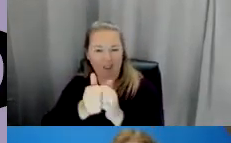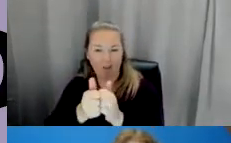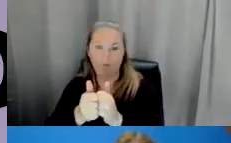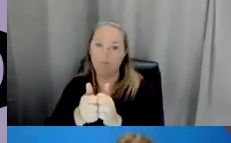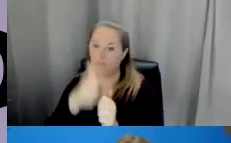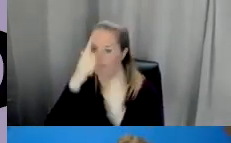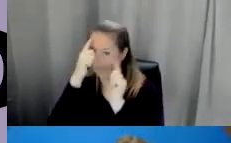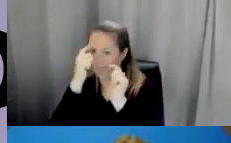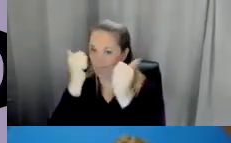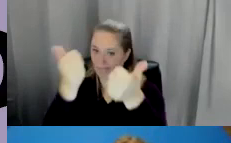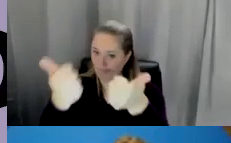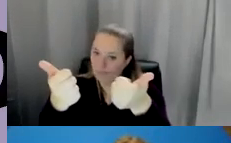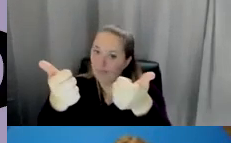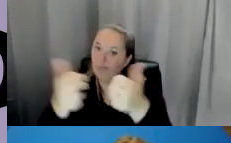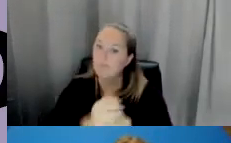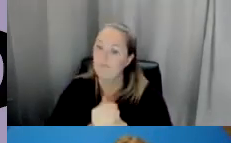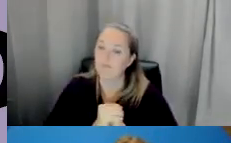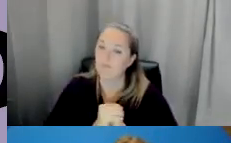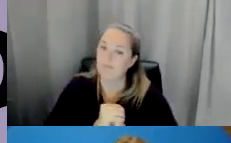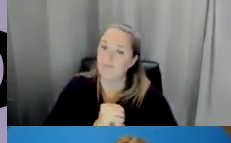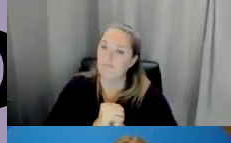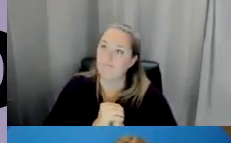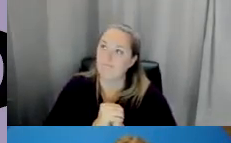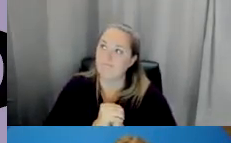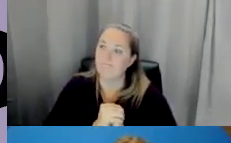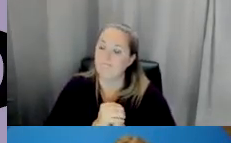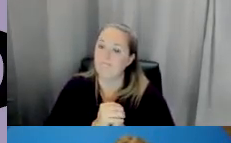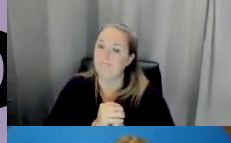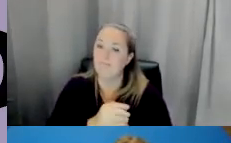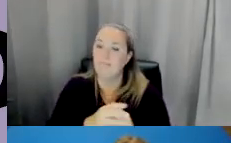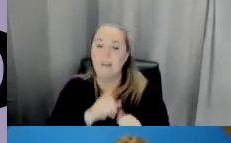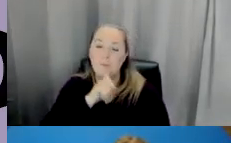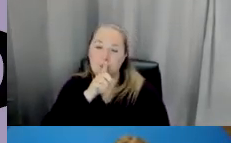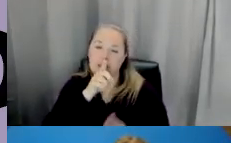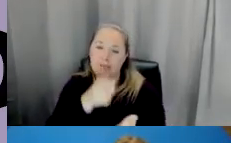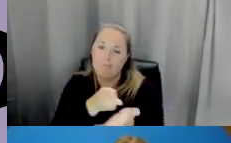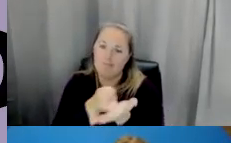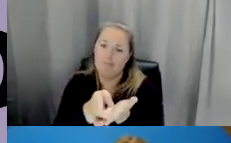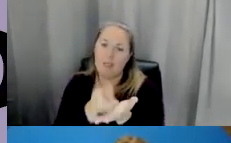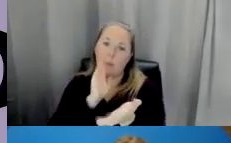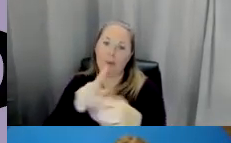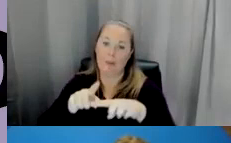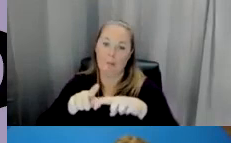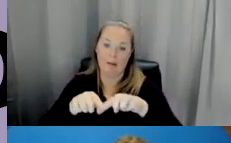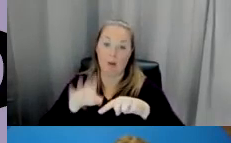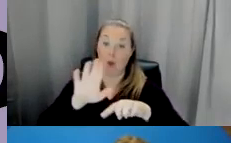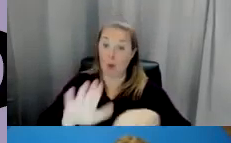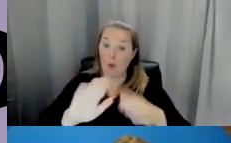WITHIN THAT AND SUBMIT PROPOSALS AROUND, I THINK THERE'S SOME FLEXIBILITY